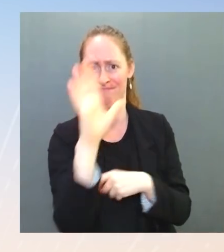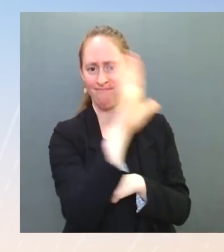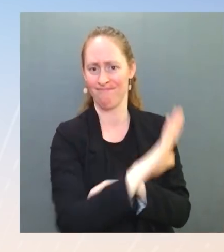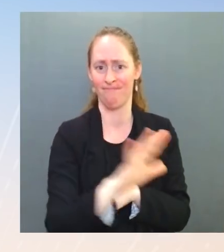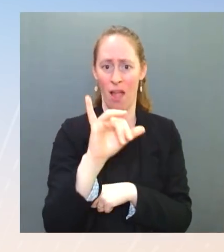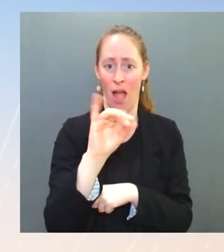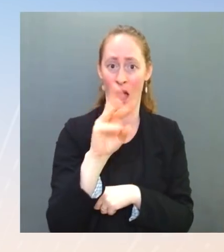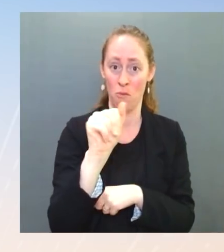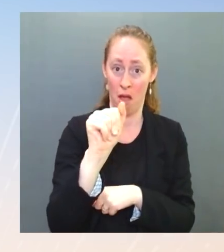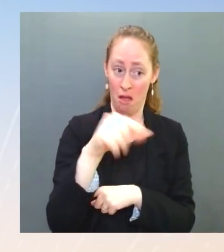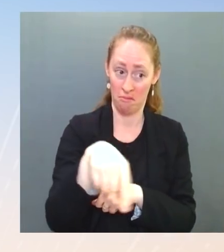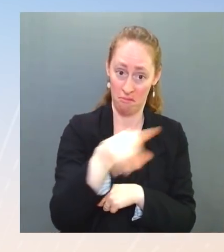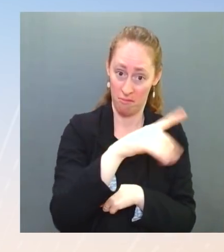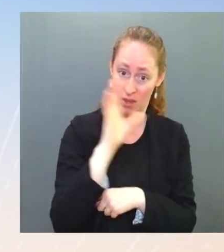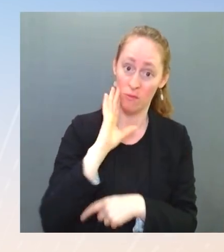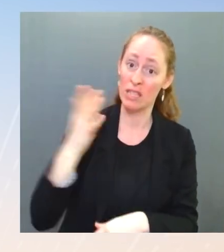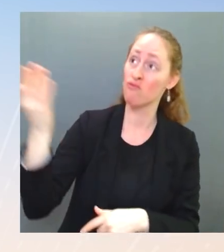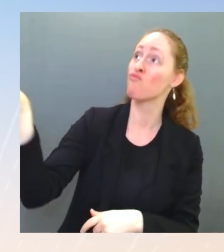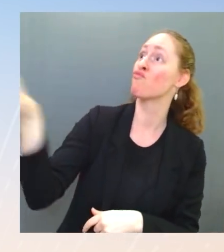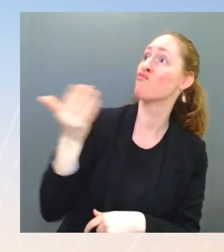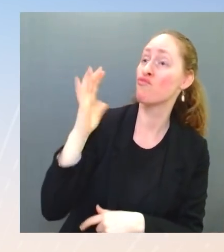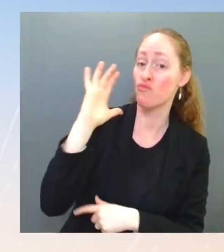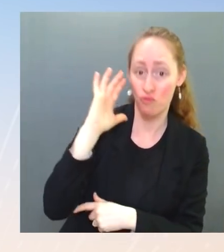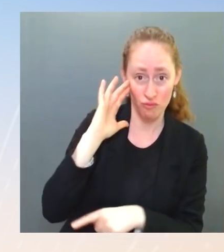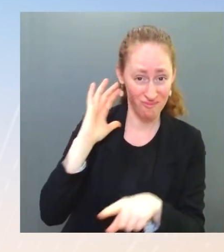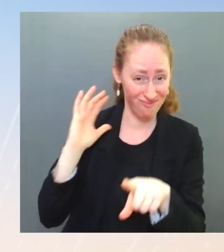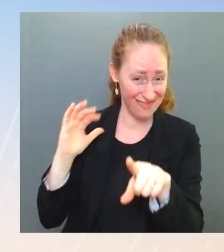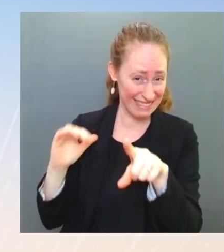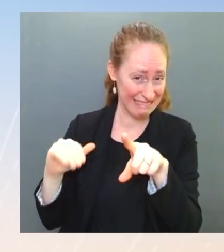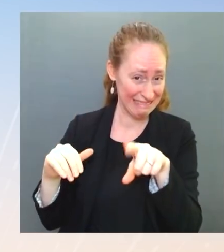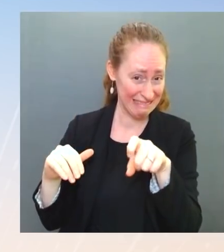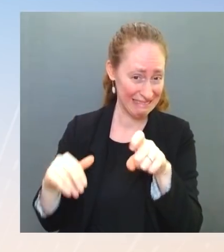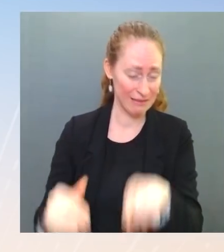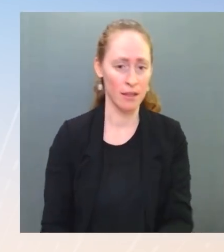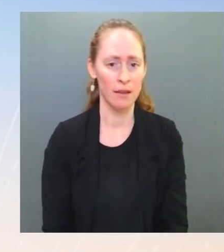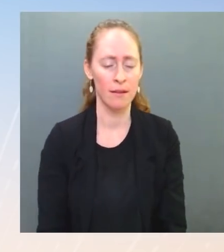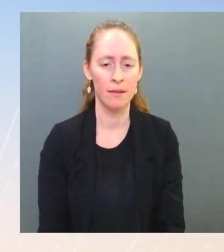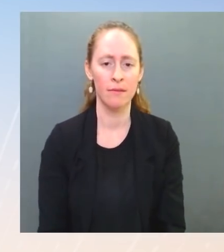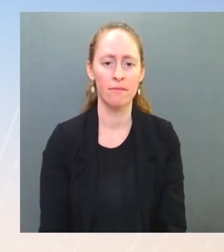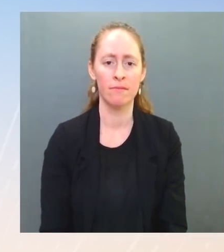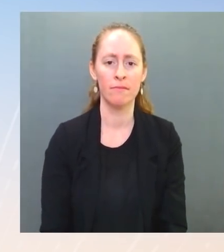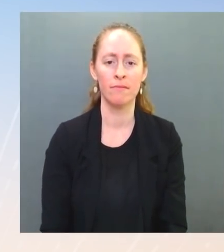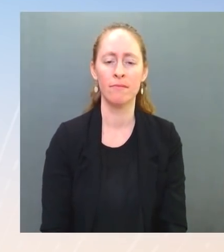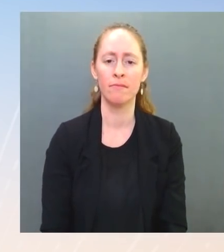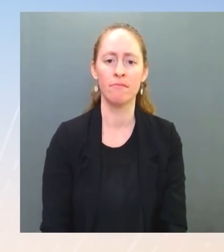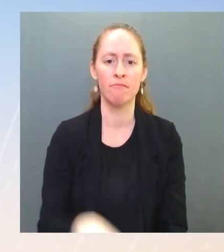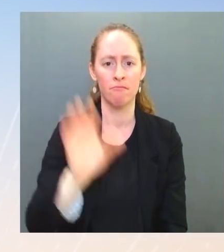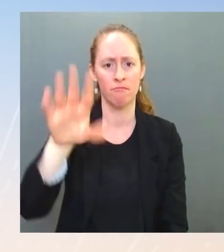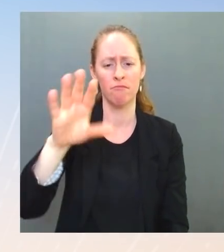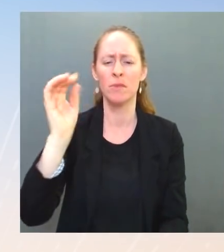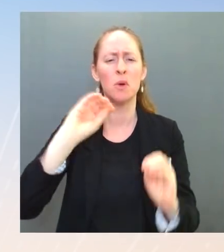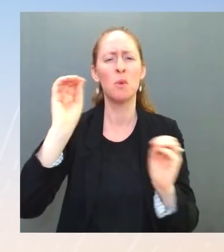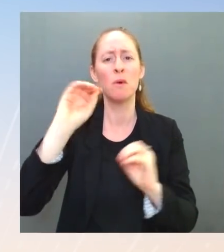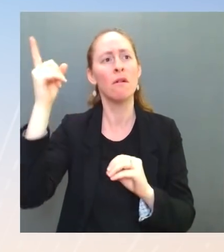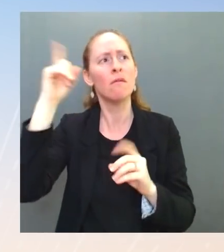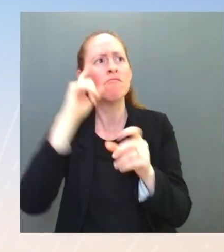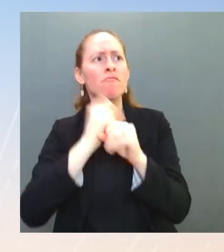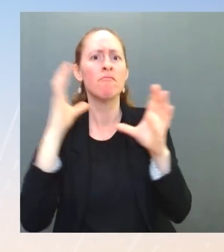He's making this trip because Iowa is a rural state in the country that would benefit greatly from the President's policies,